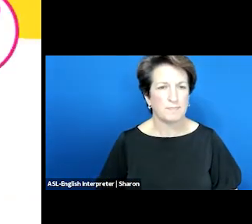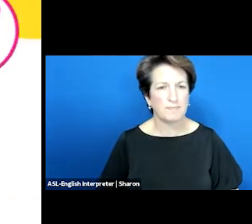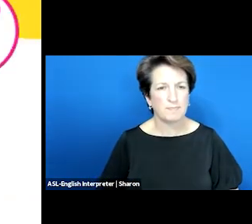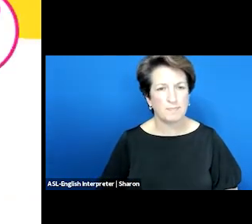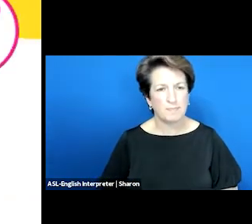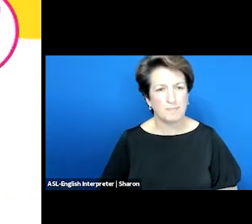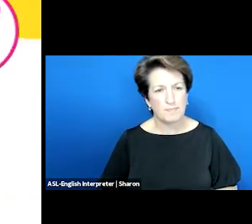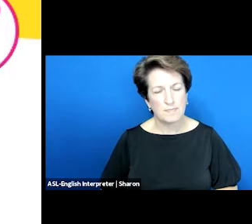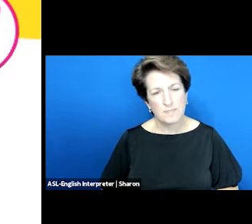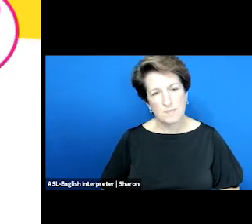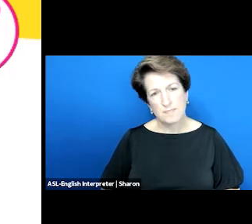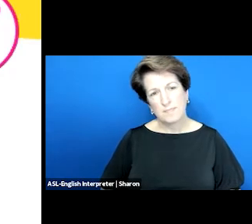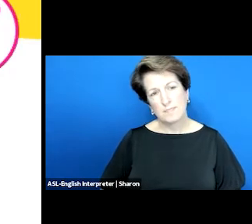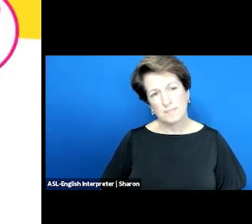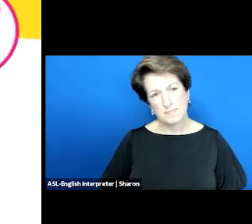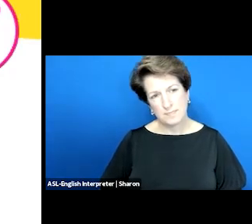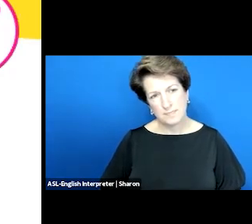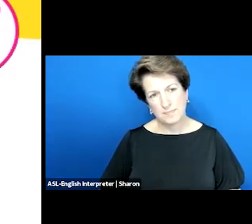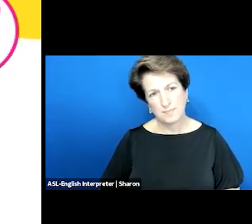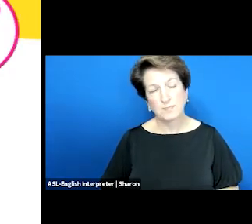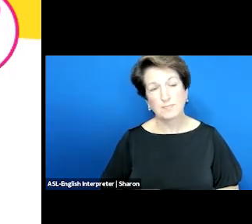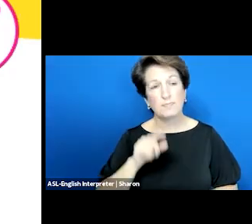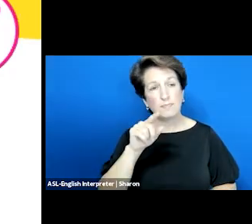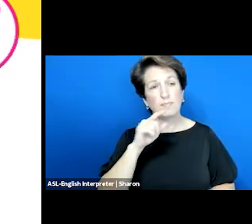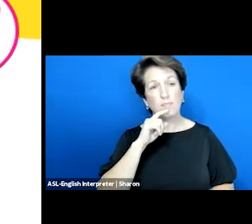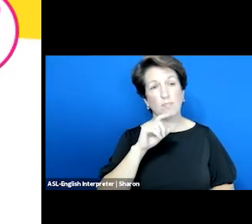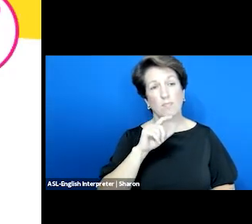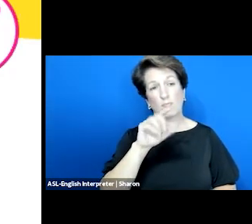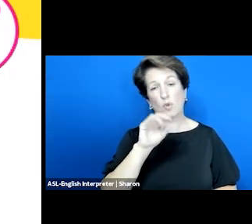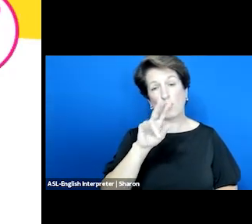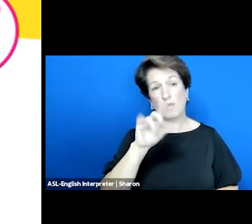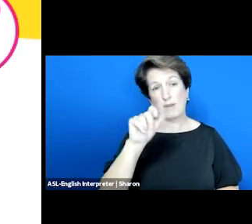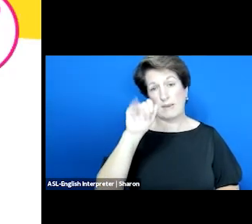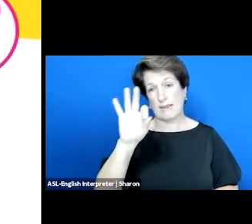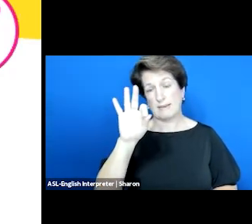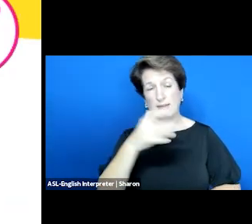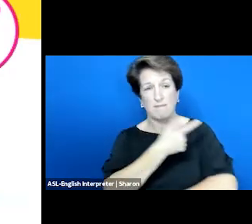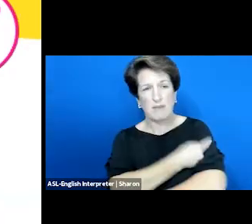vaccinated versus unvaccinated population. And we aren't sharing this